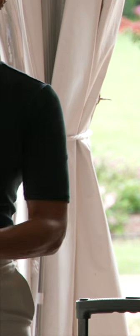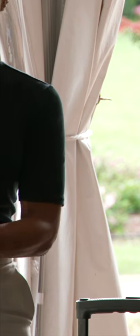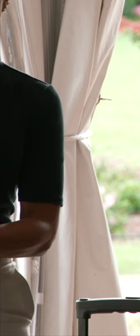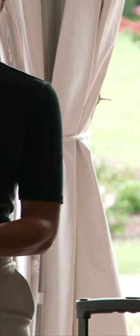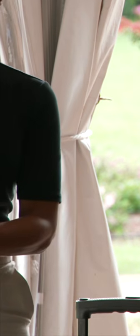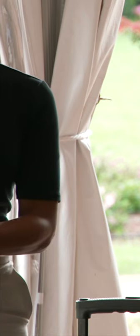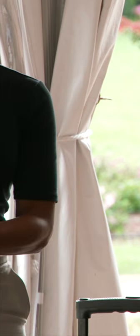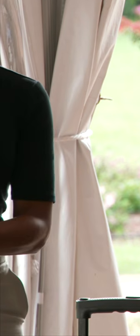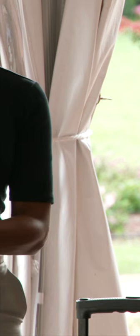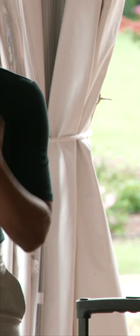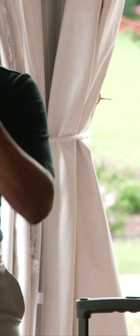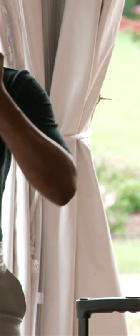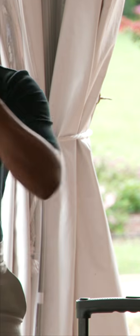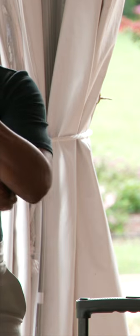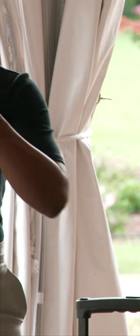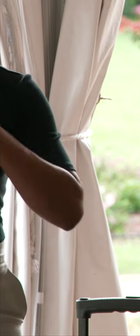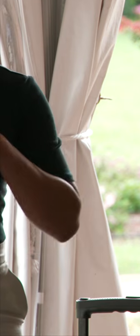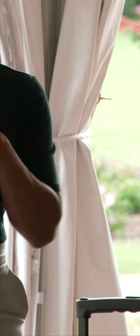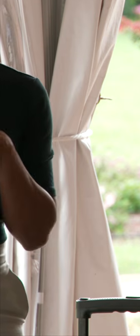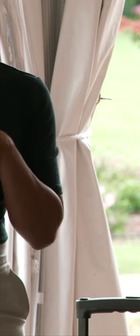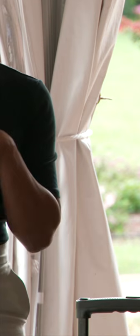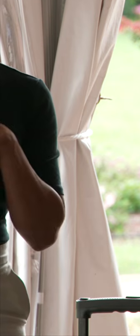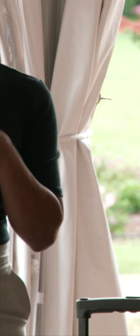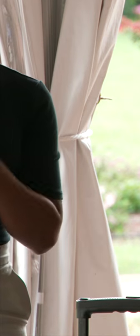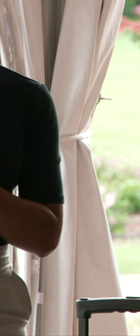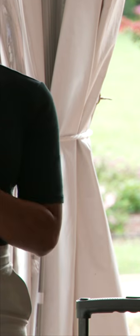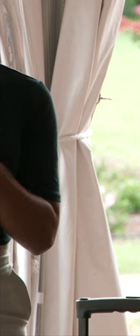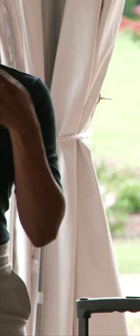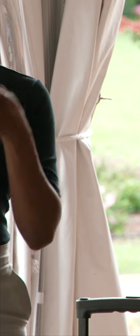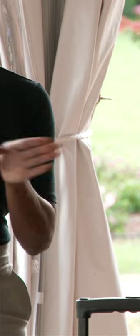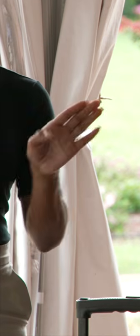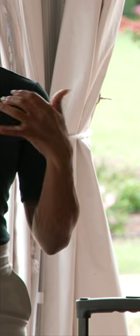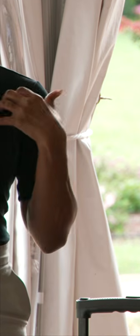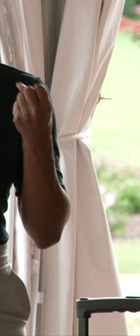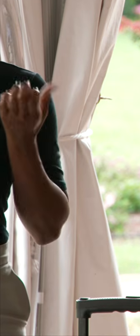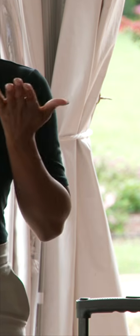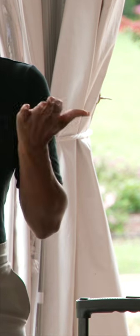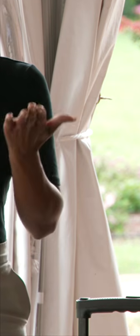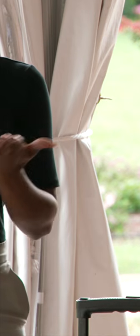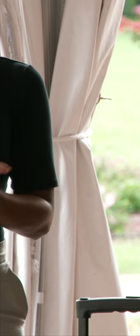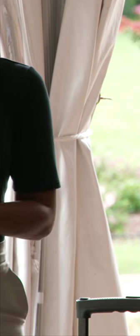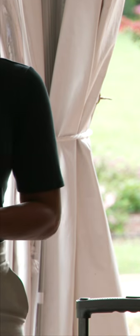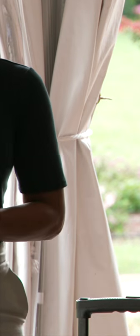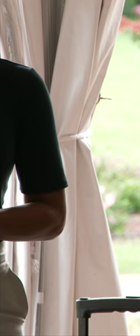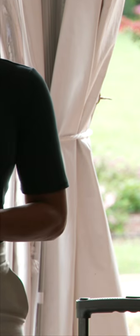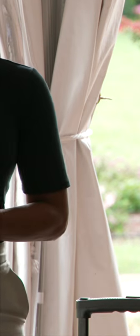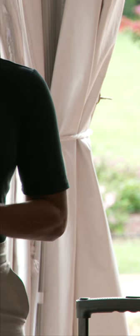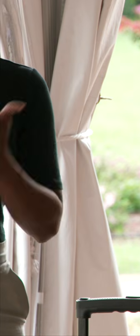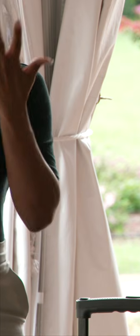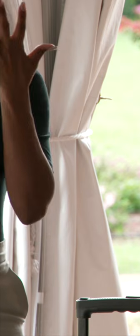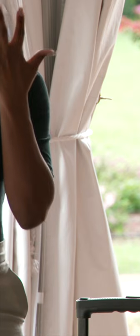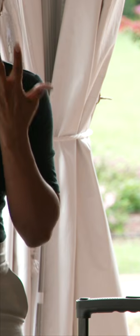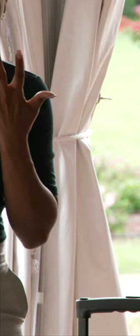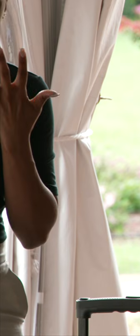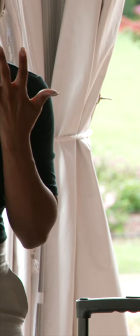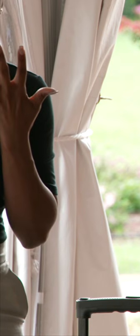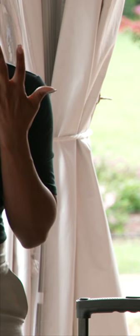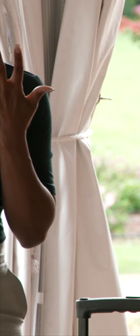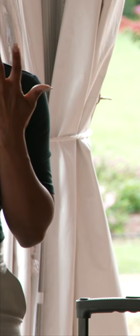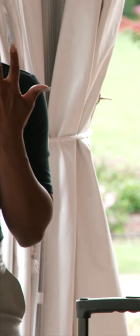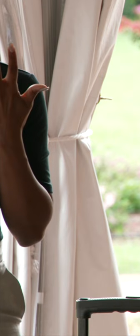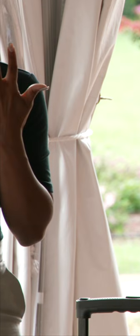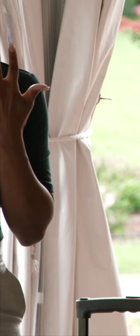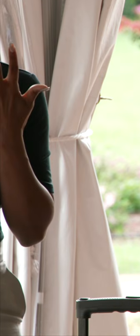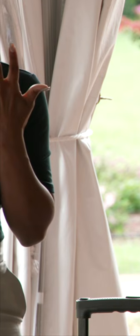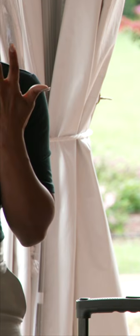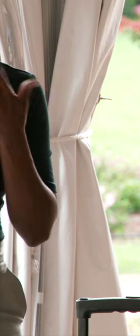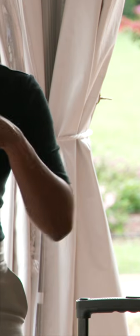on behalf of the U.S. Public Health Service, we deeply regret leading this unethical study for